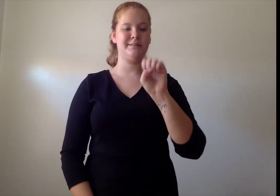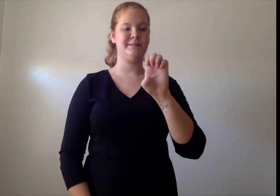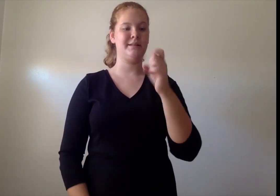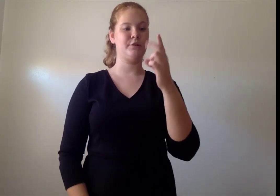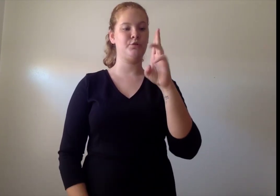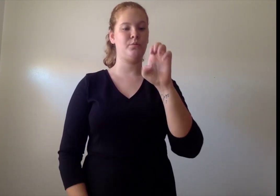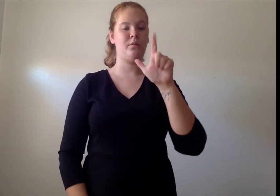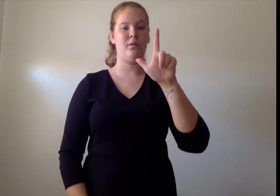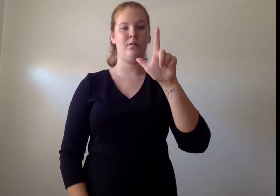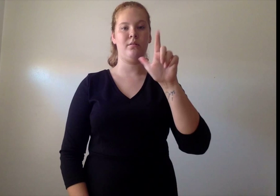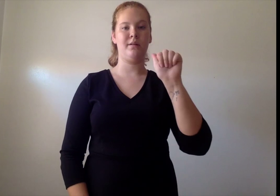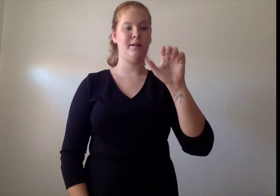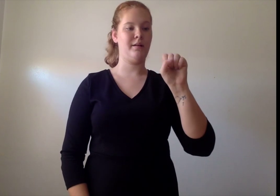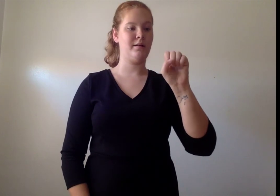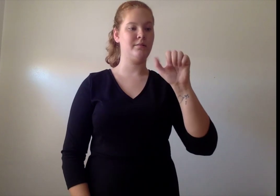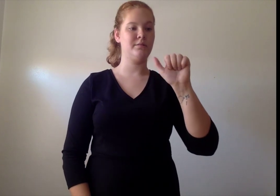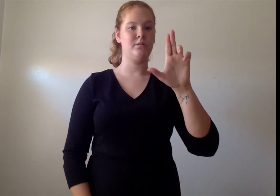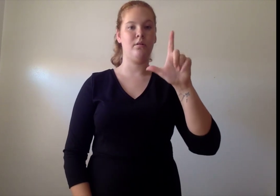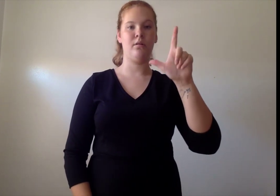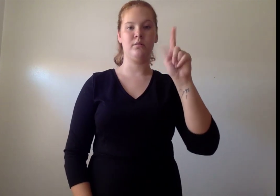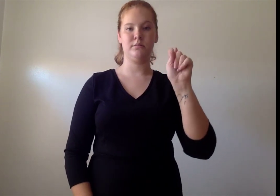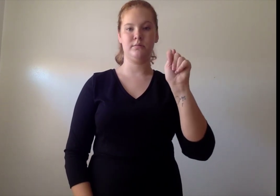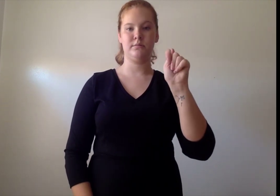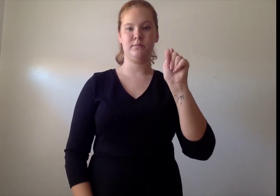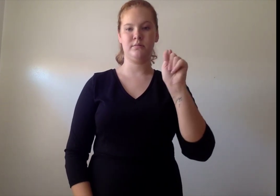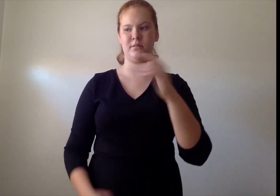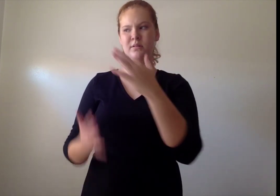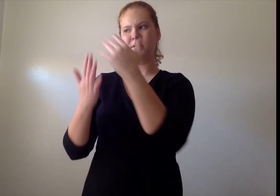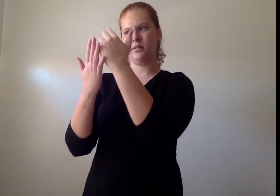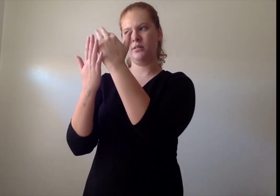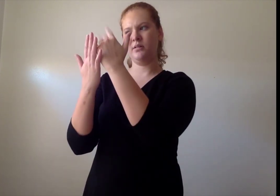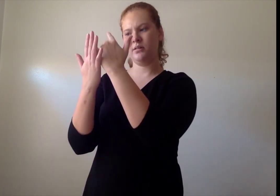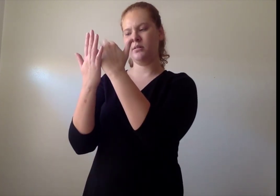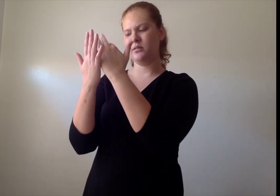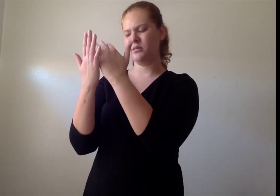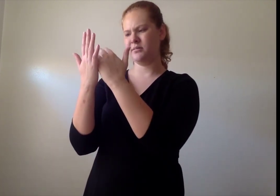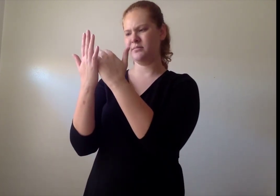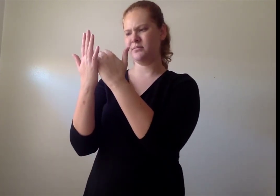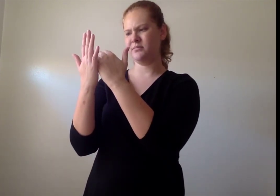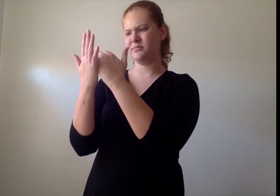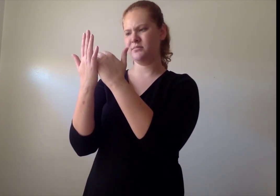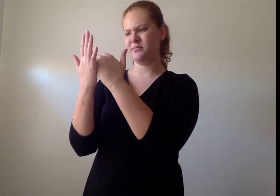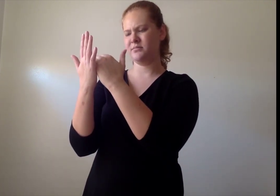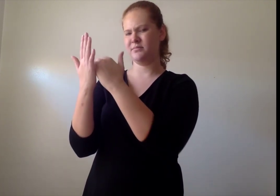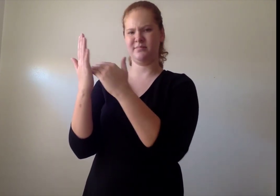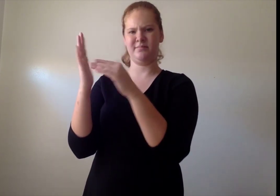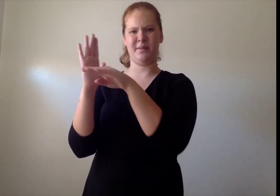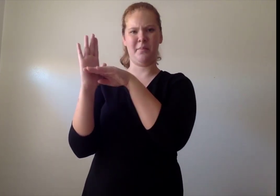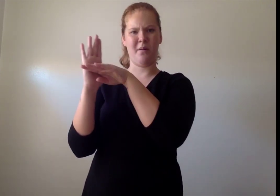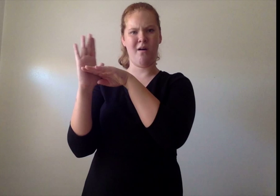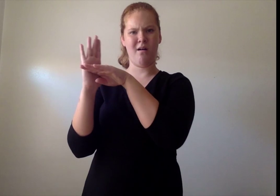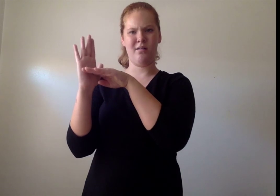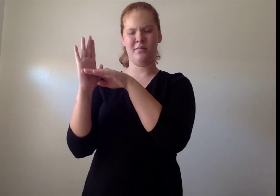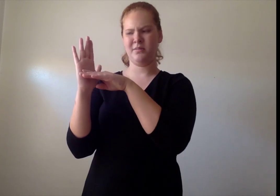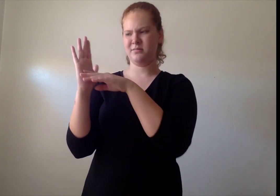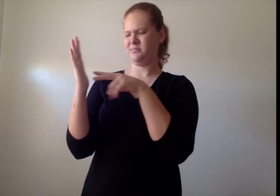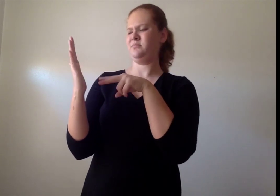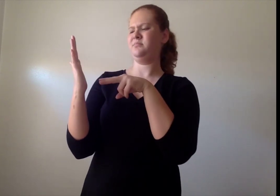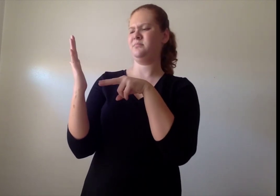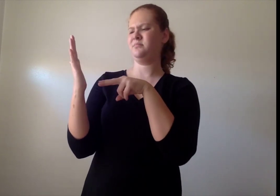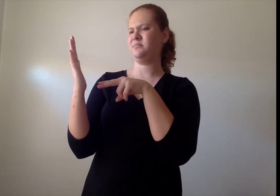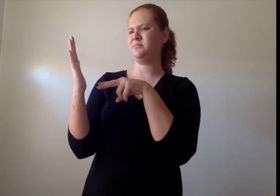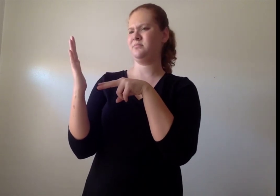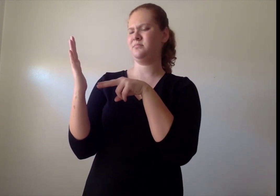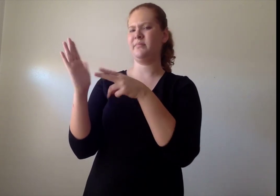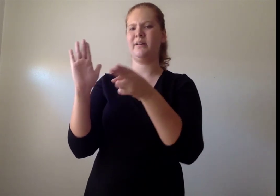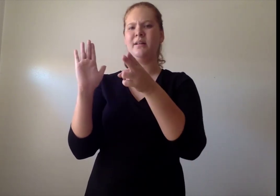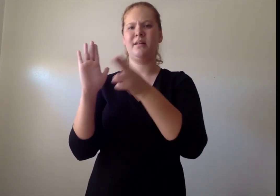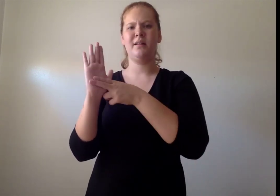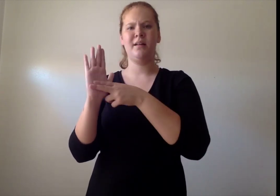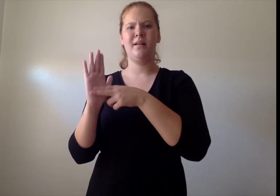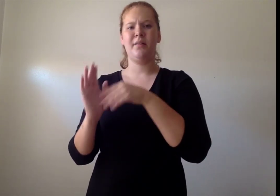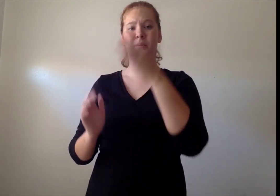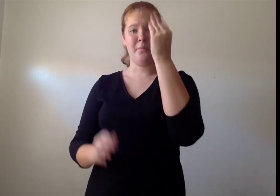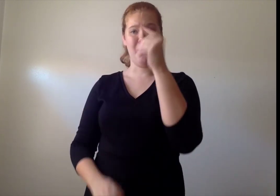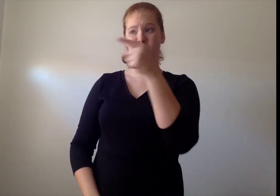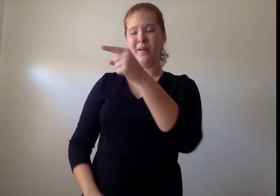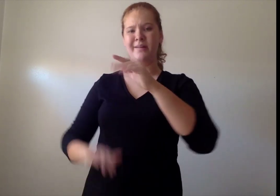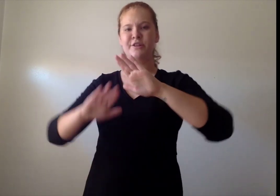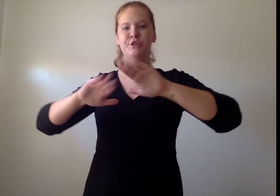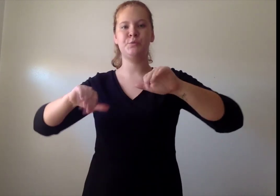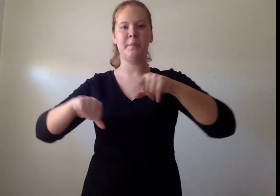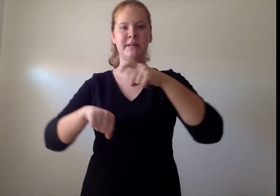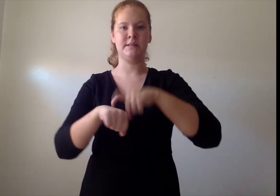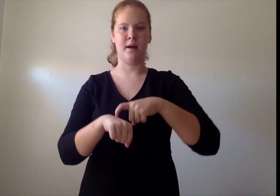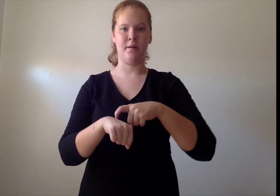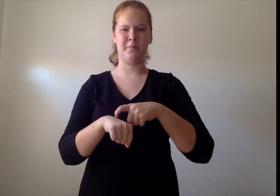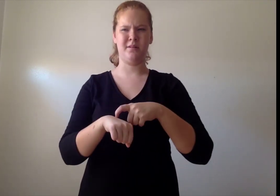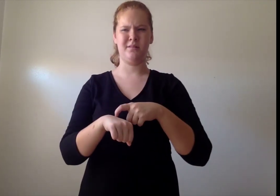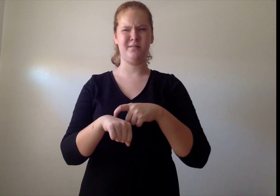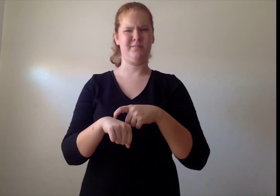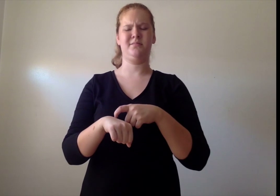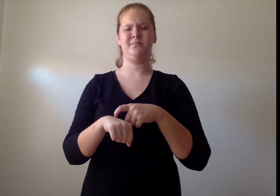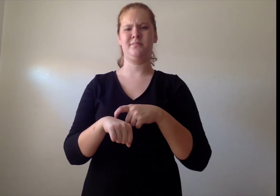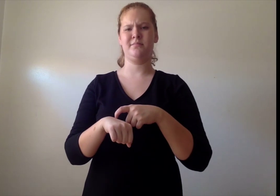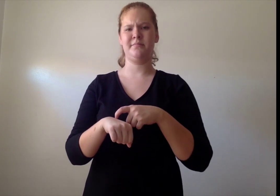sexual assault, [and at the bottom] the article listed his swimming times.